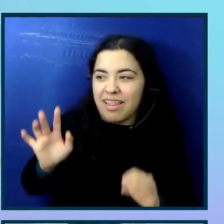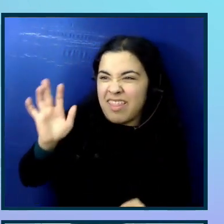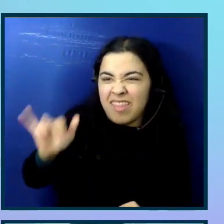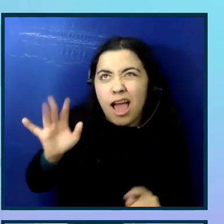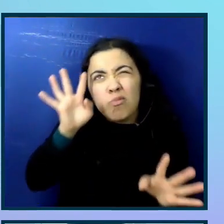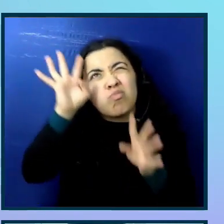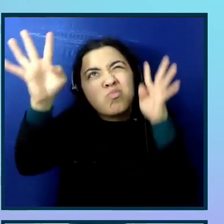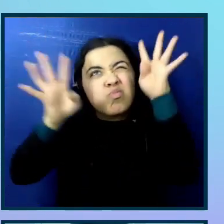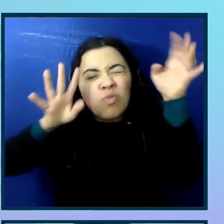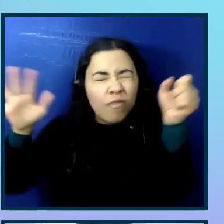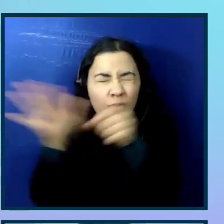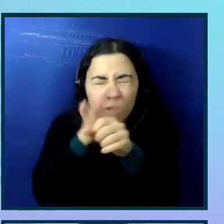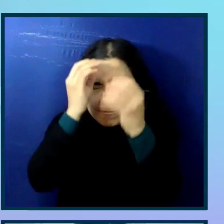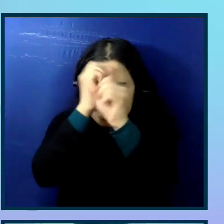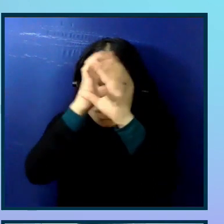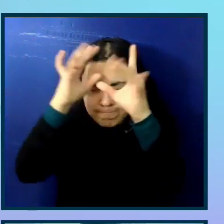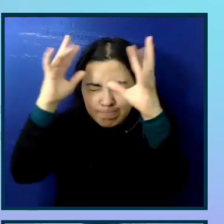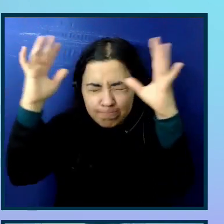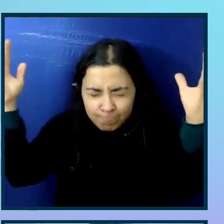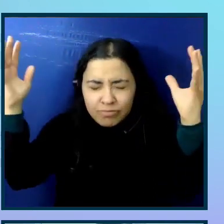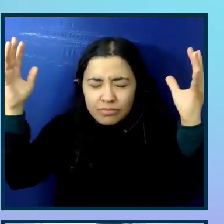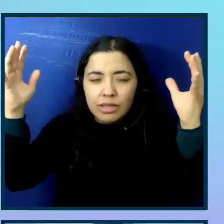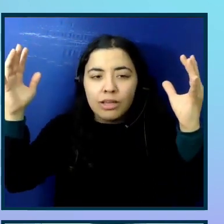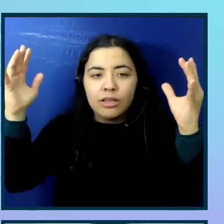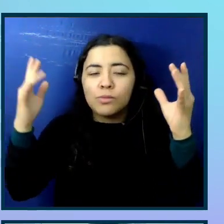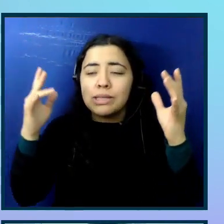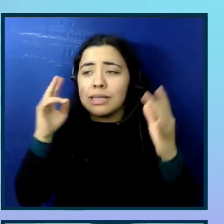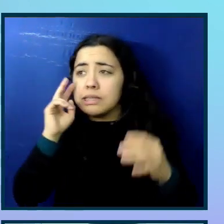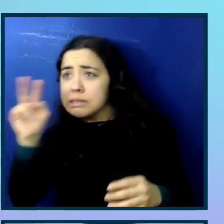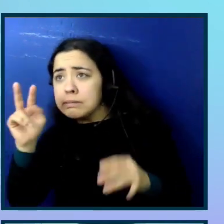And we can look to standards and experimental work